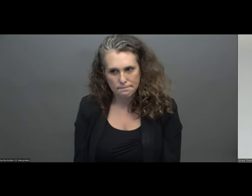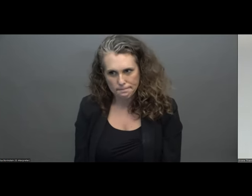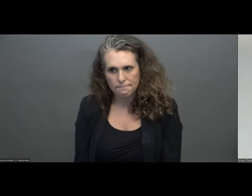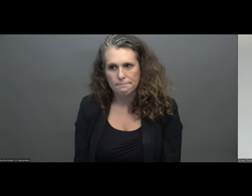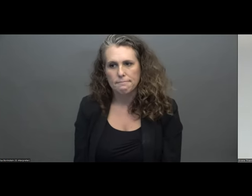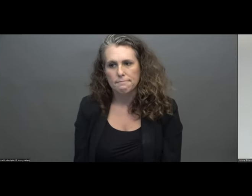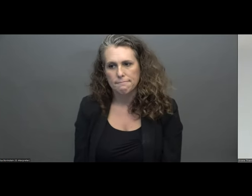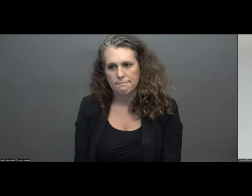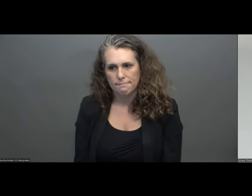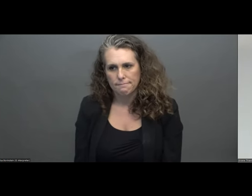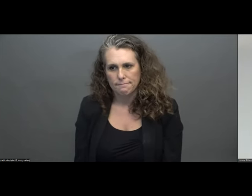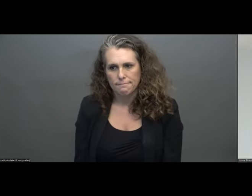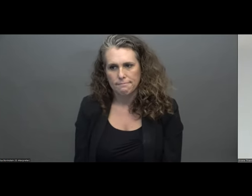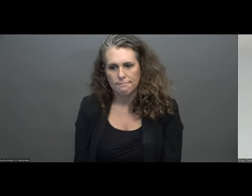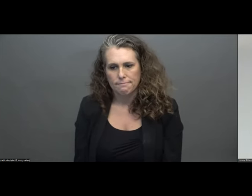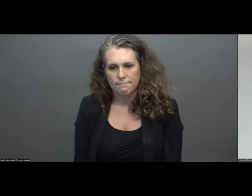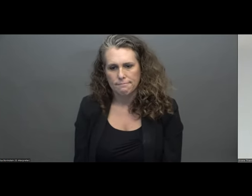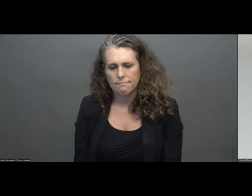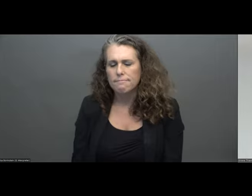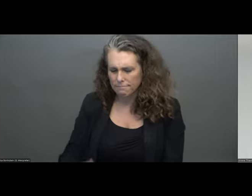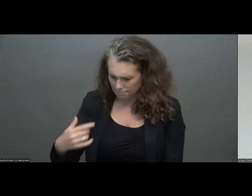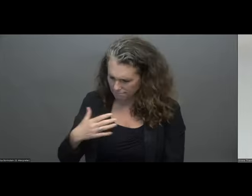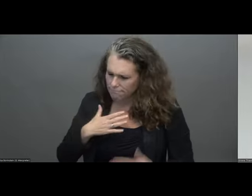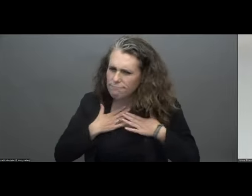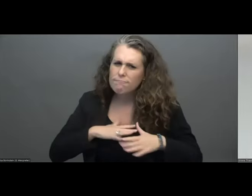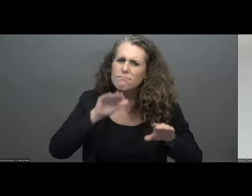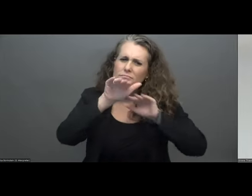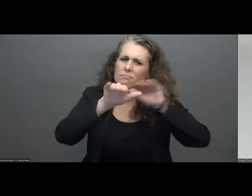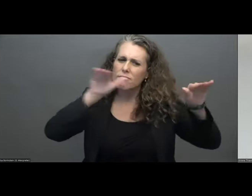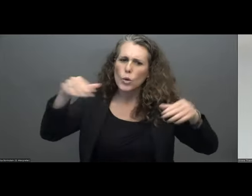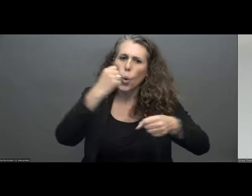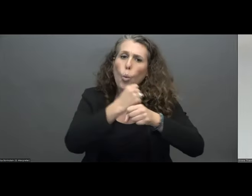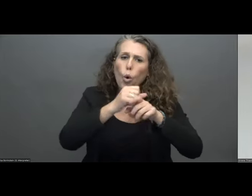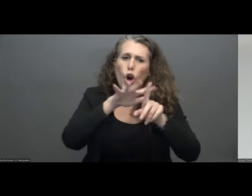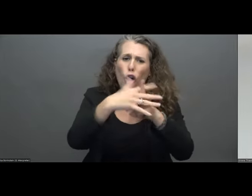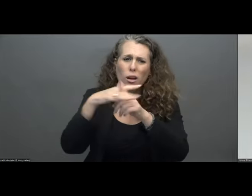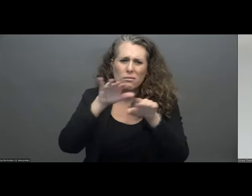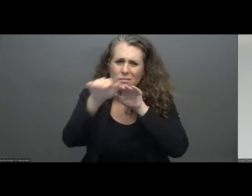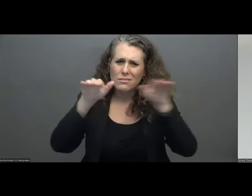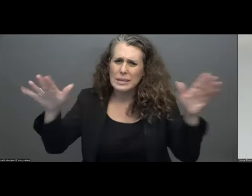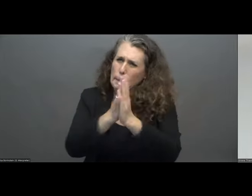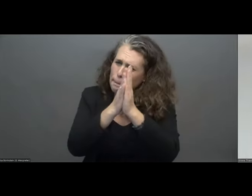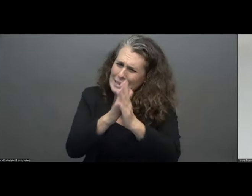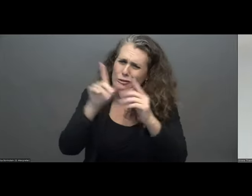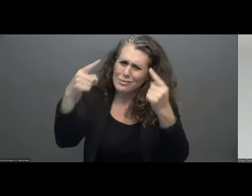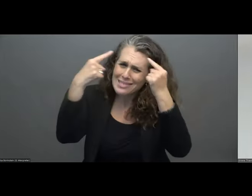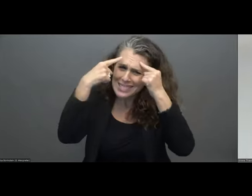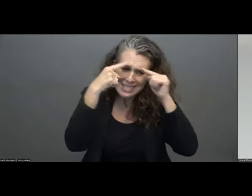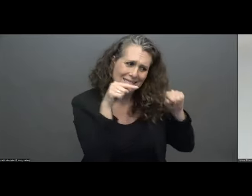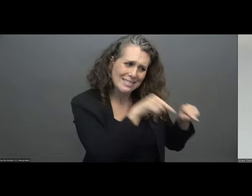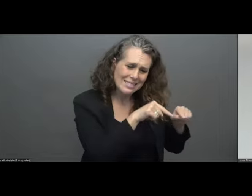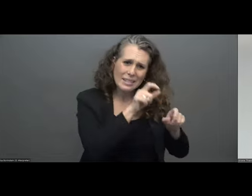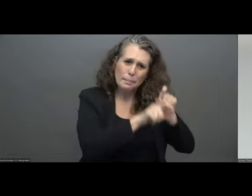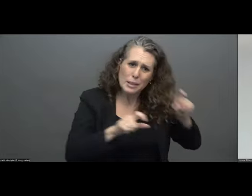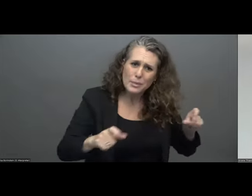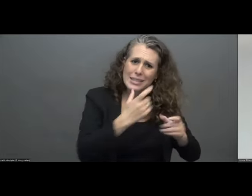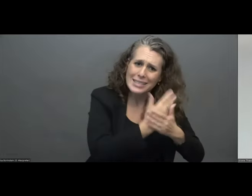you this has to be disastrous to follow these elements on the political lucky cashew they